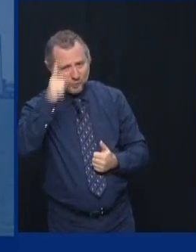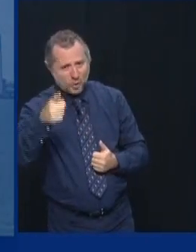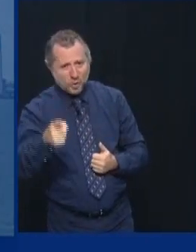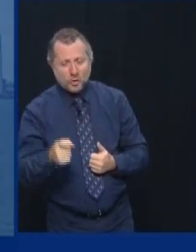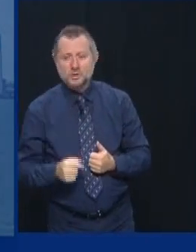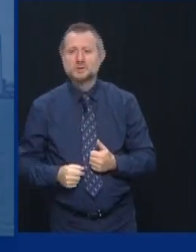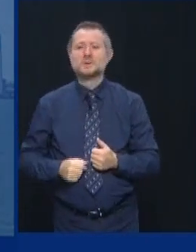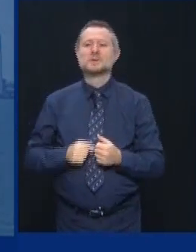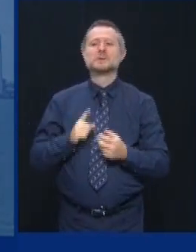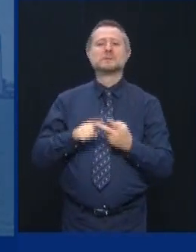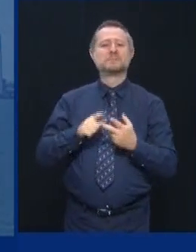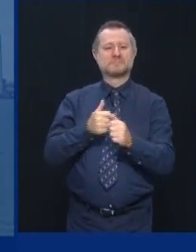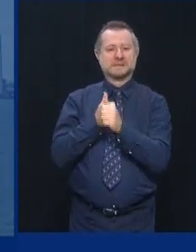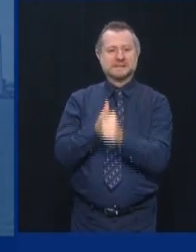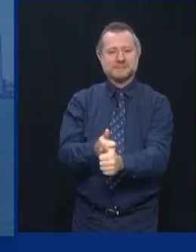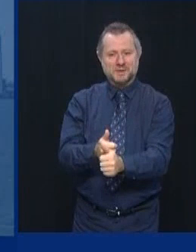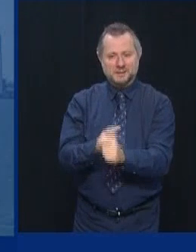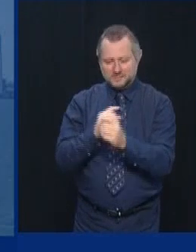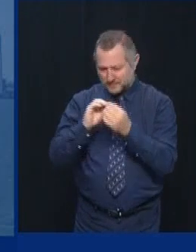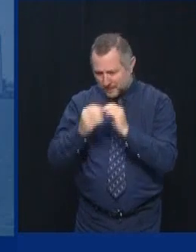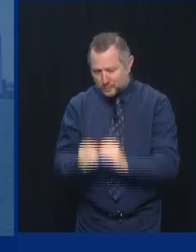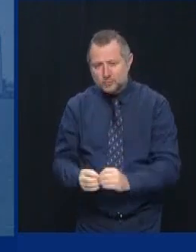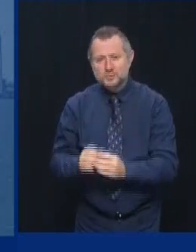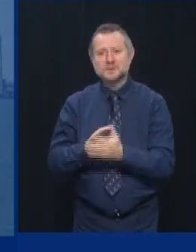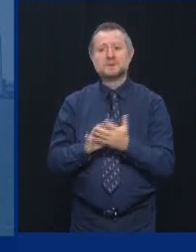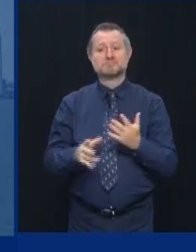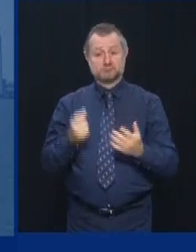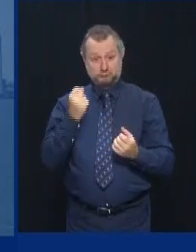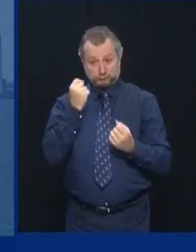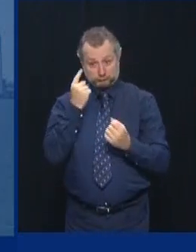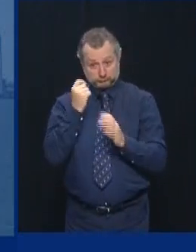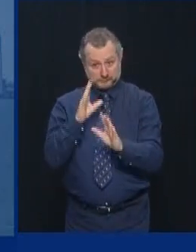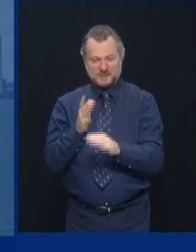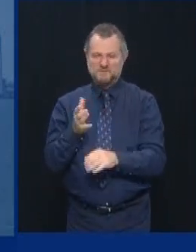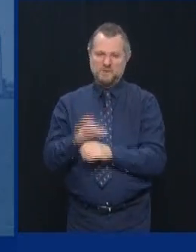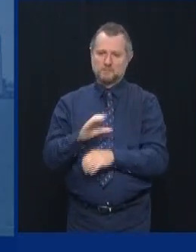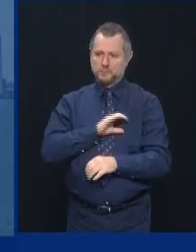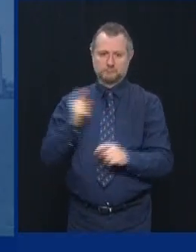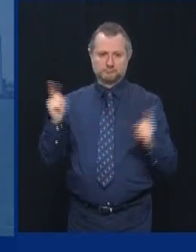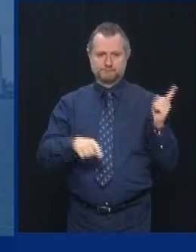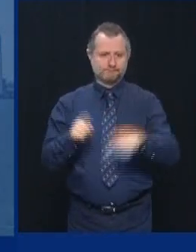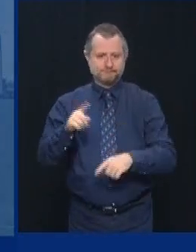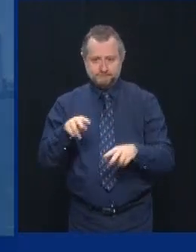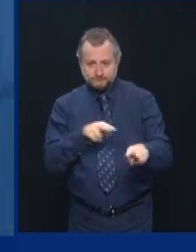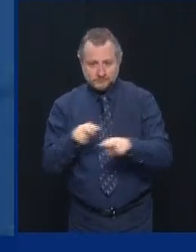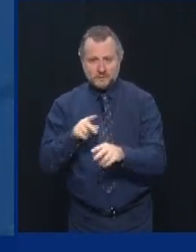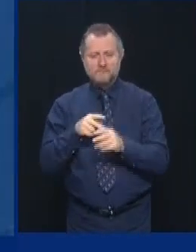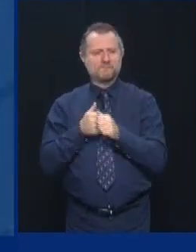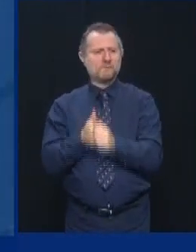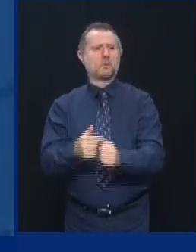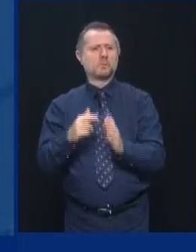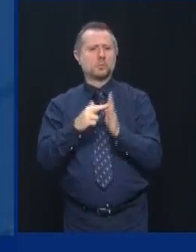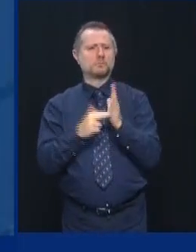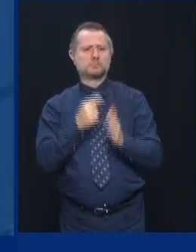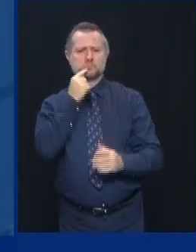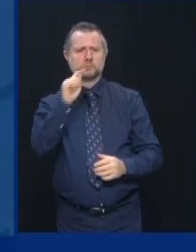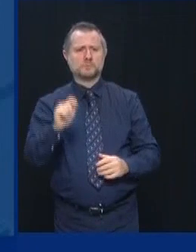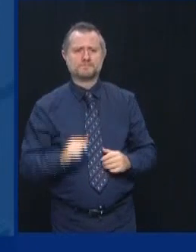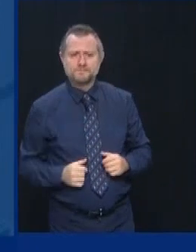WE'RE NEW YORK TOUGH. WHAT'S WITHIN TOUGH? SMART. FOLLOW THE DATA, FOLLOW THE ANALYTICS.